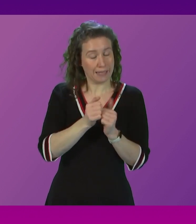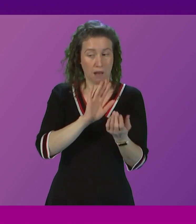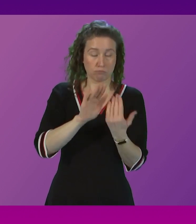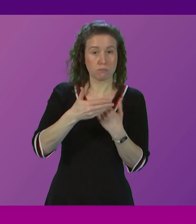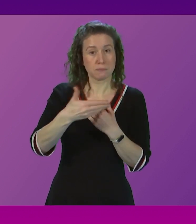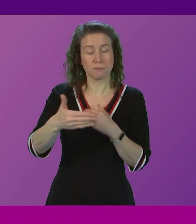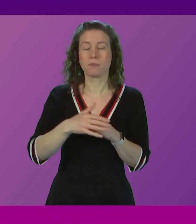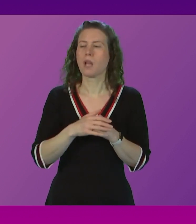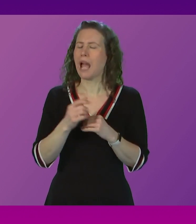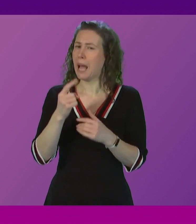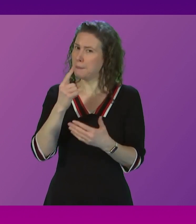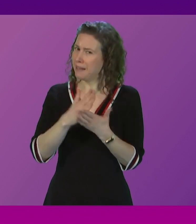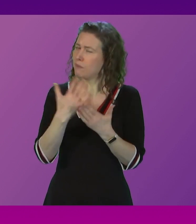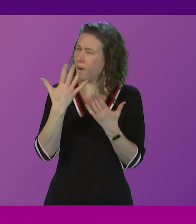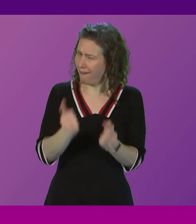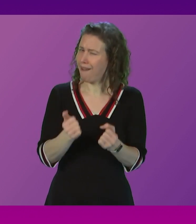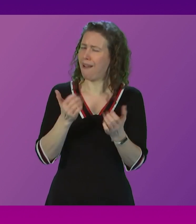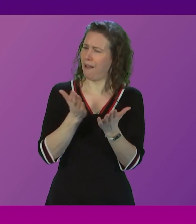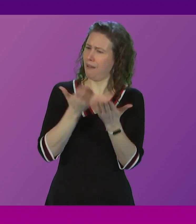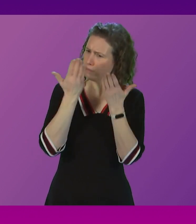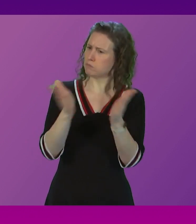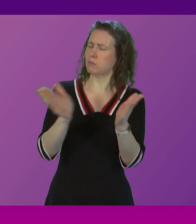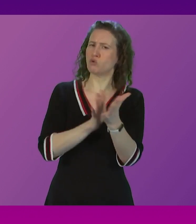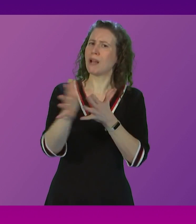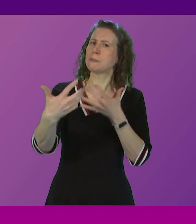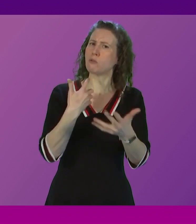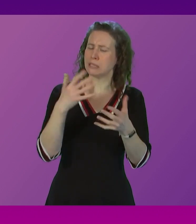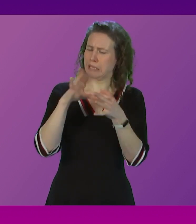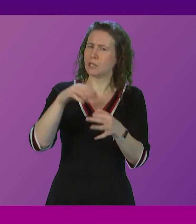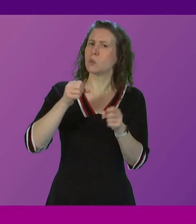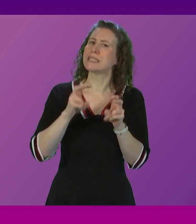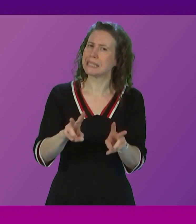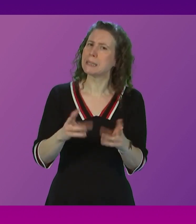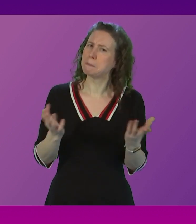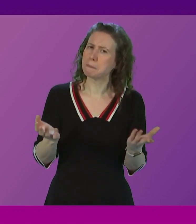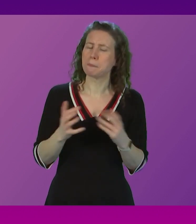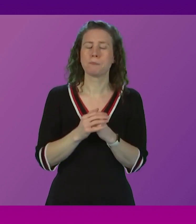though, that there is transparency around the work that has been done on the scheme. We had